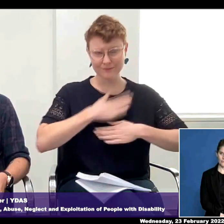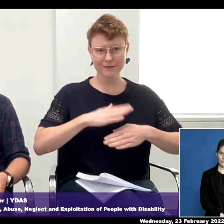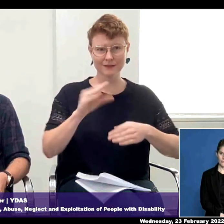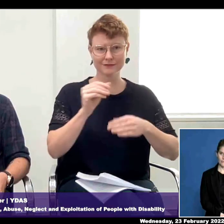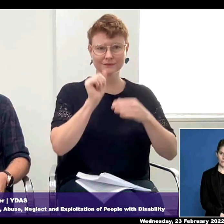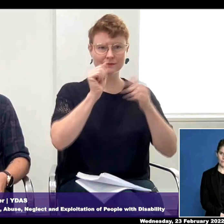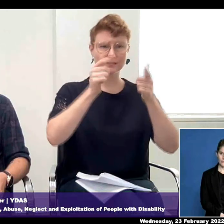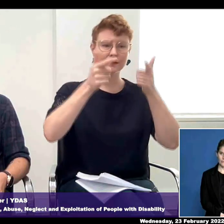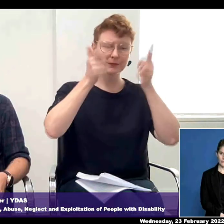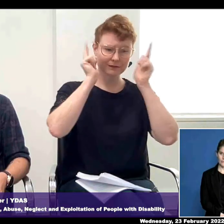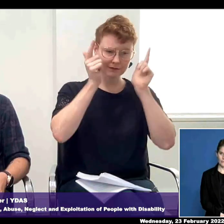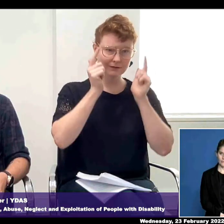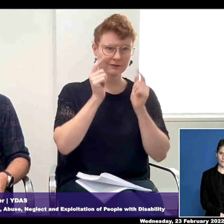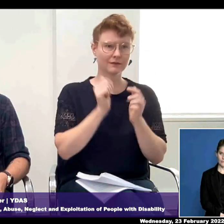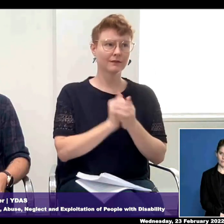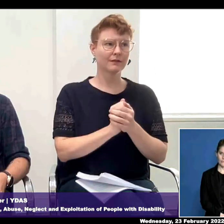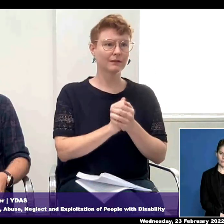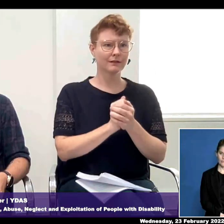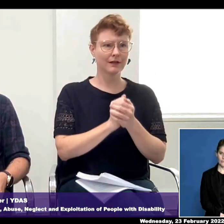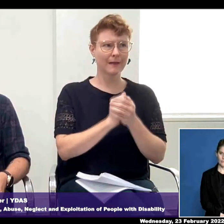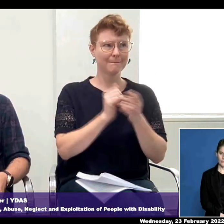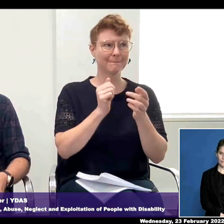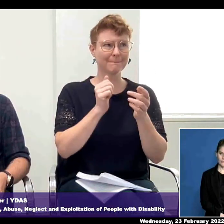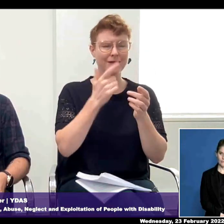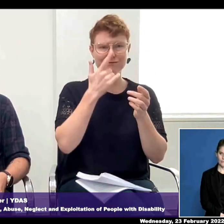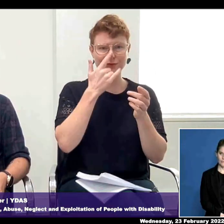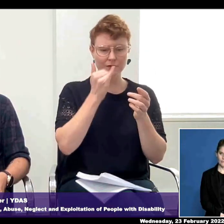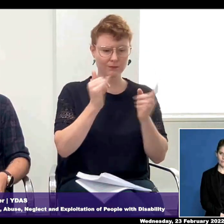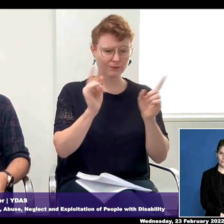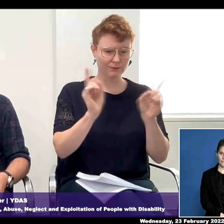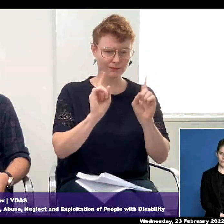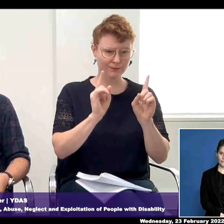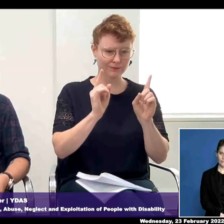risks or behavioural risks. Sometimes that's at a managerial level.